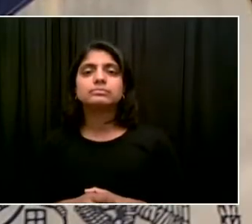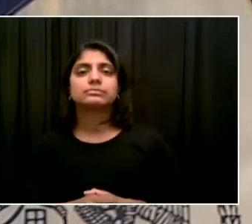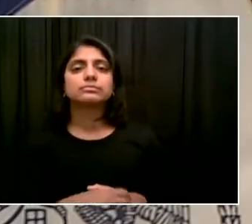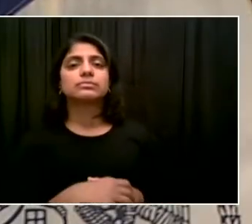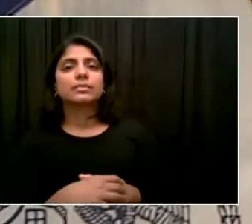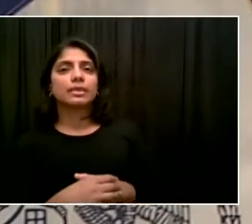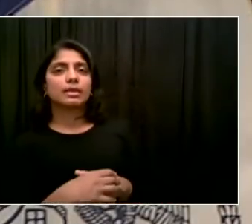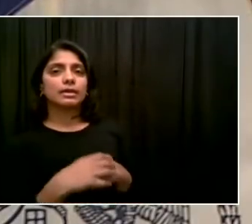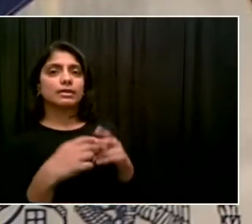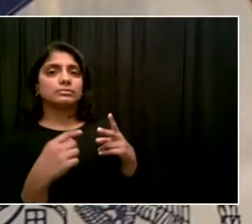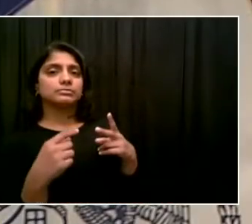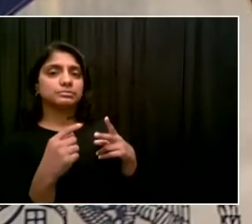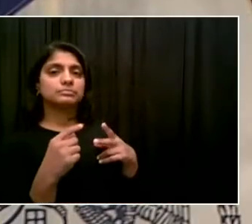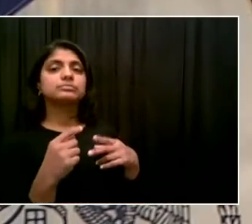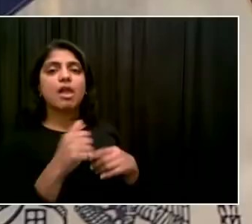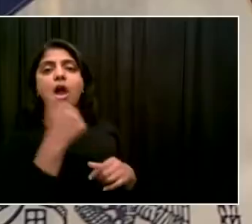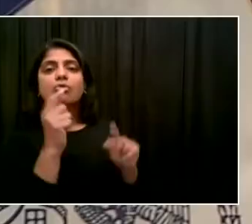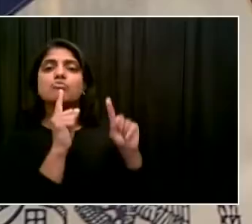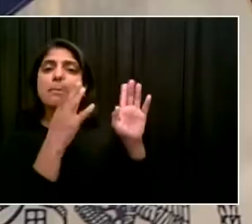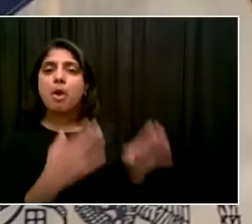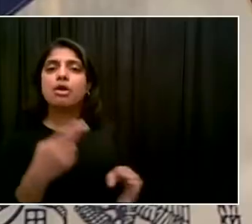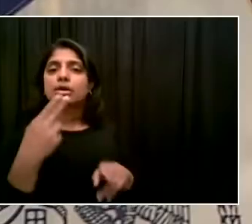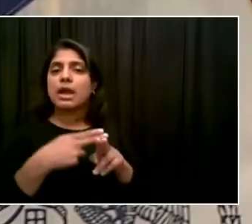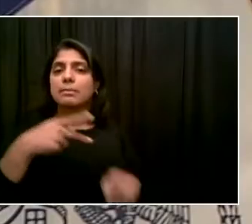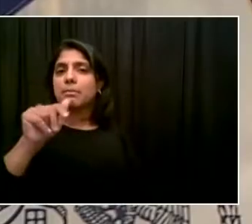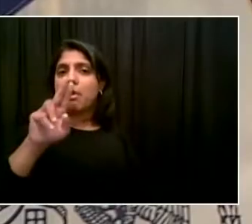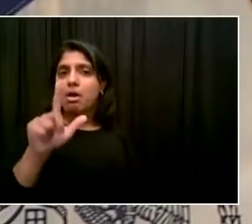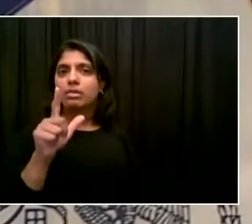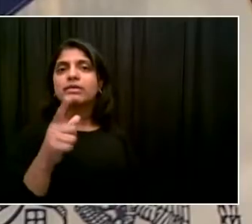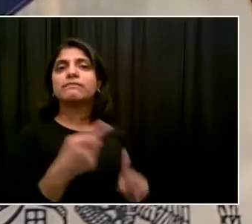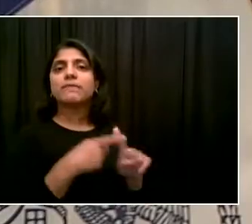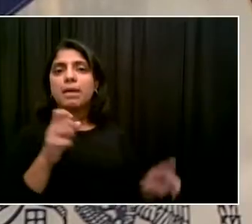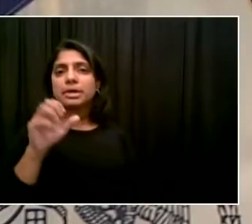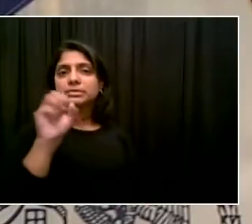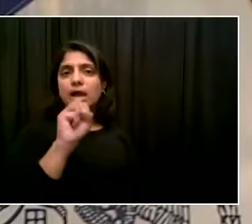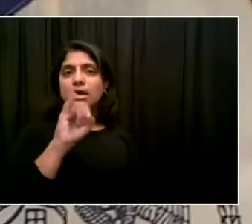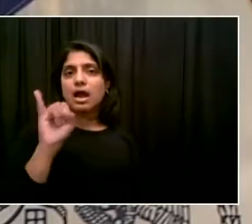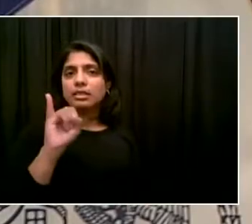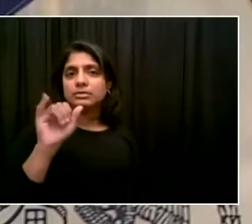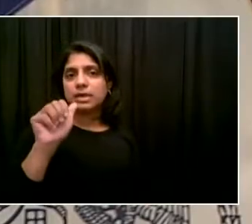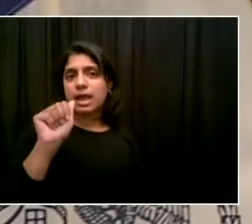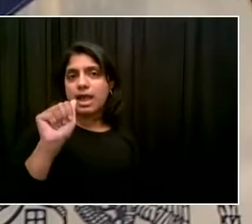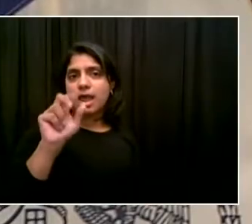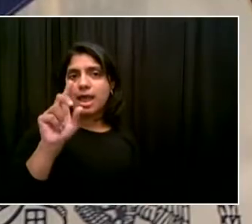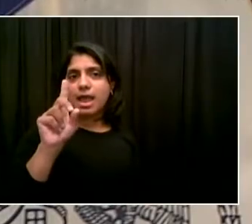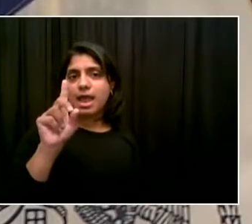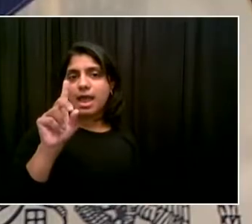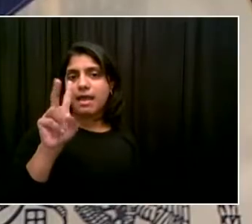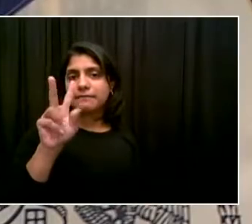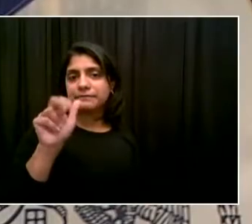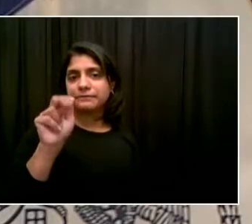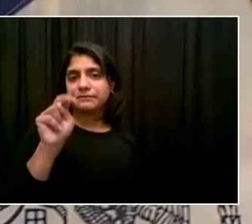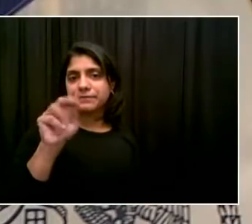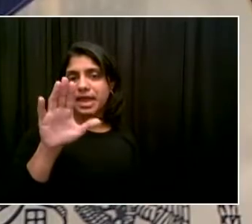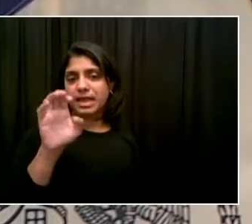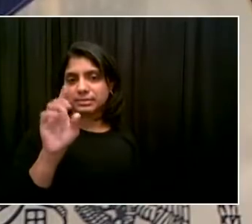NEXT GOES TO PAUL FROM STATEN ISLAND ADVANCE.